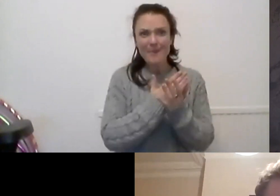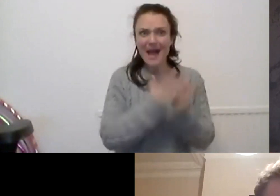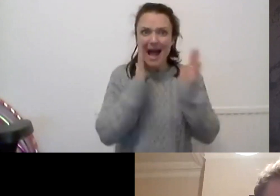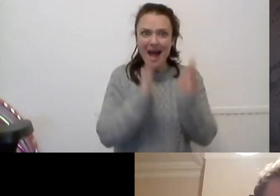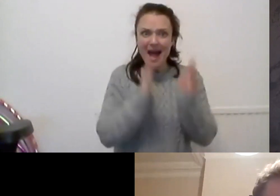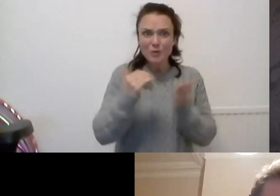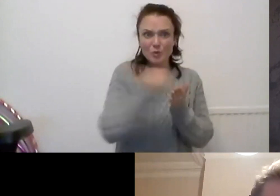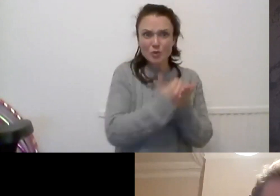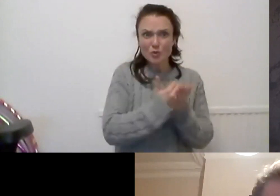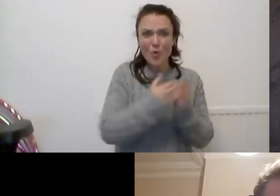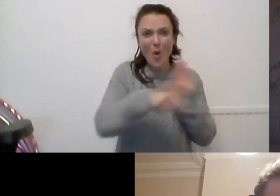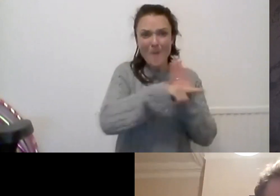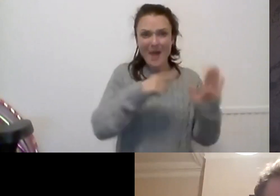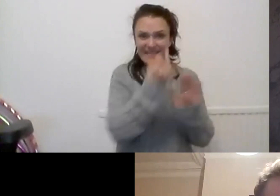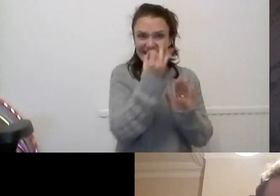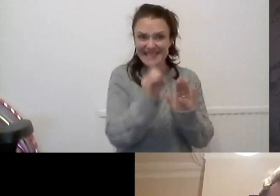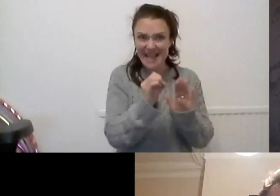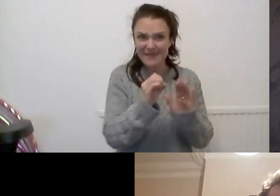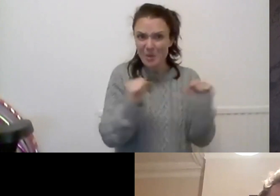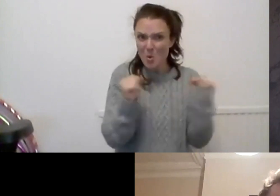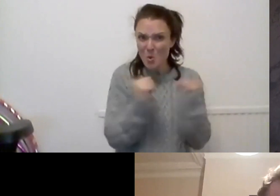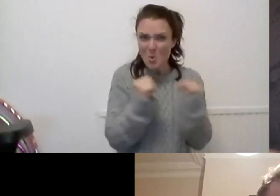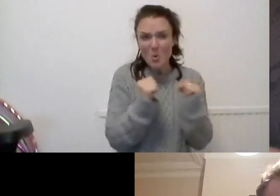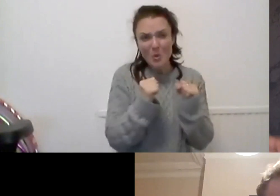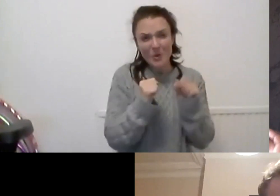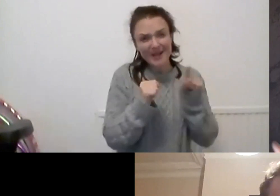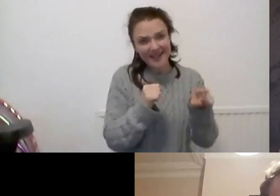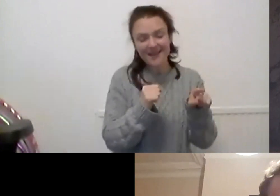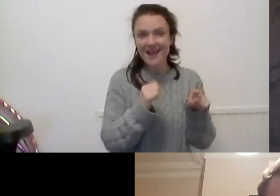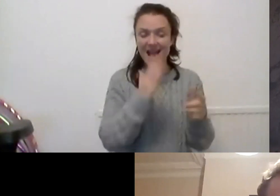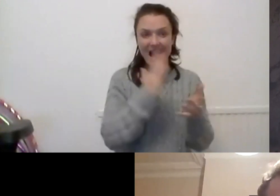Celsius, and because of that, need for it to be kept. And that really, really cold storage, we had